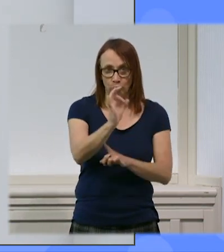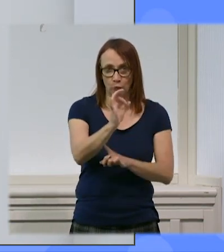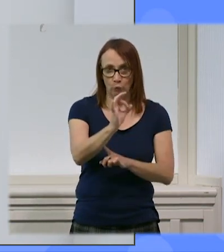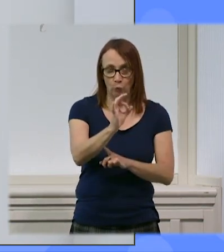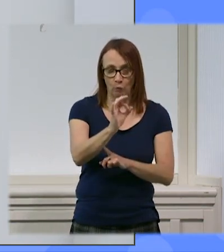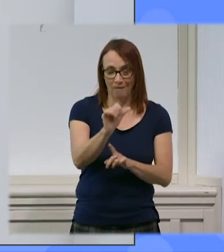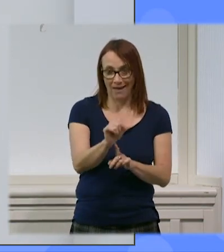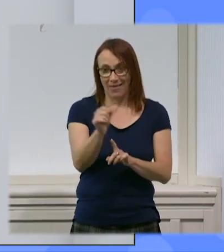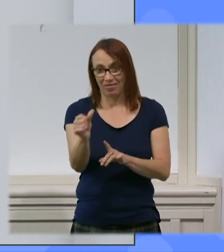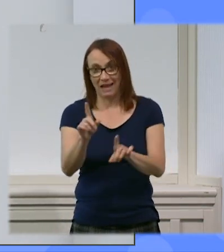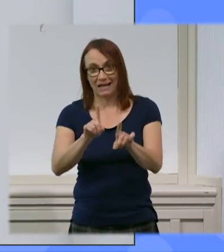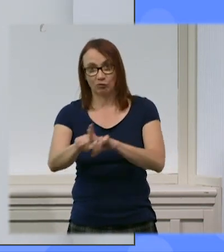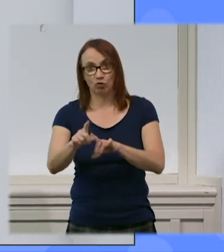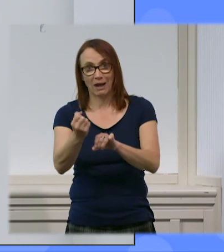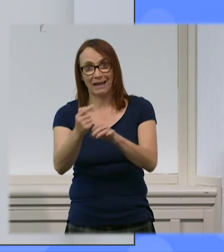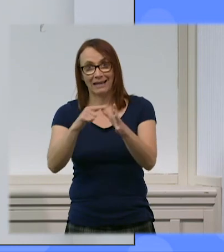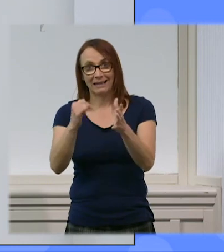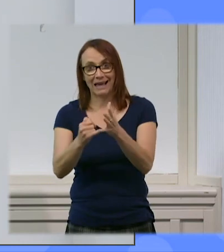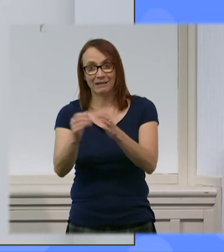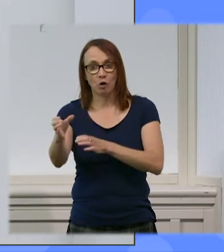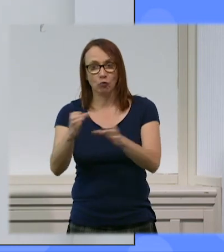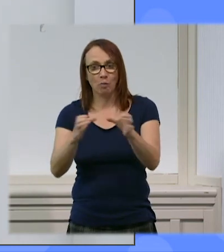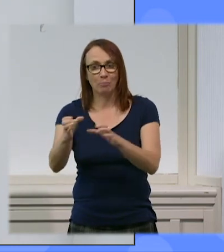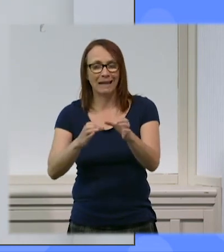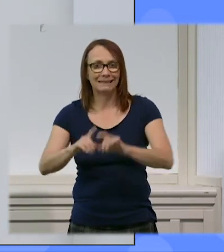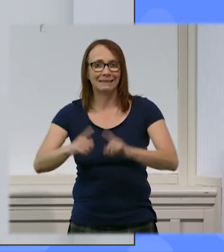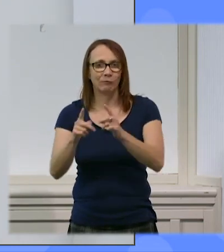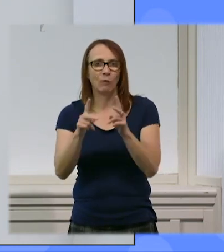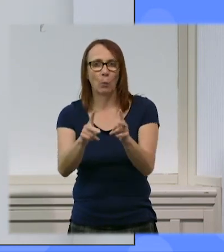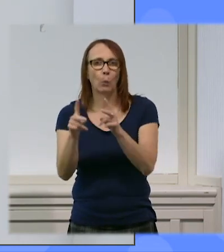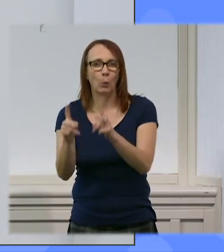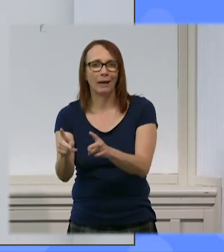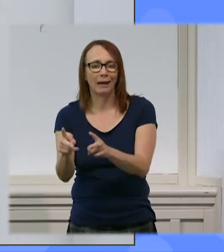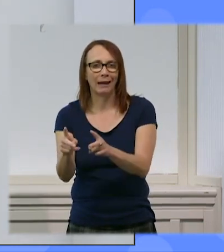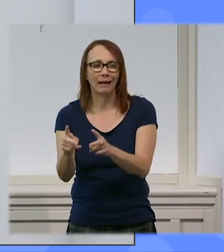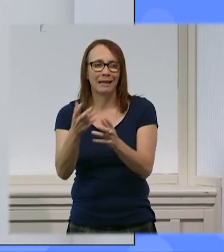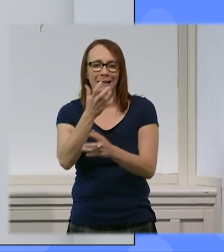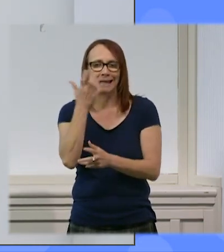and replace the gas with other things heat pumps district heating some people